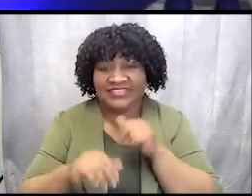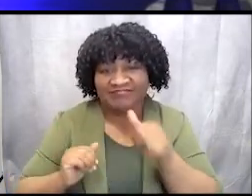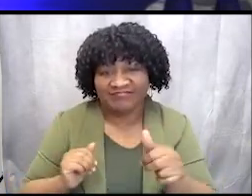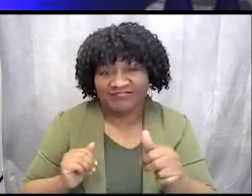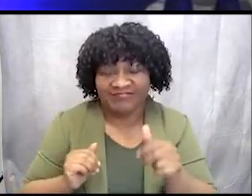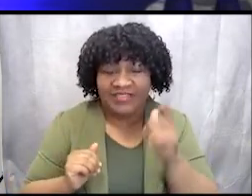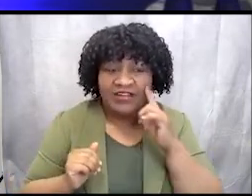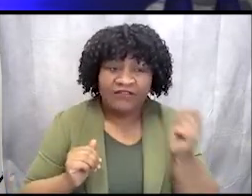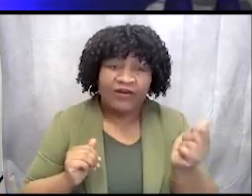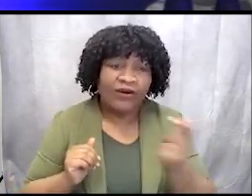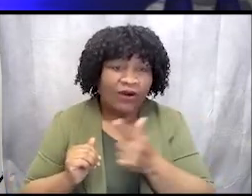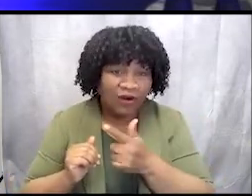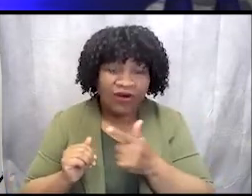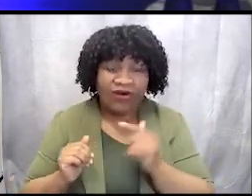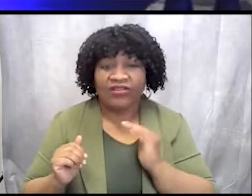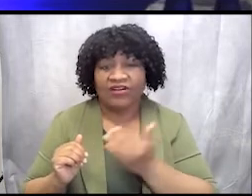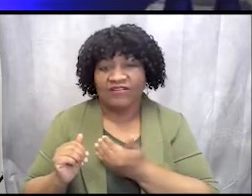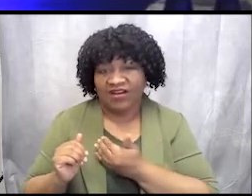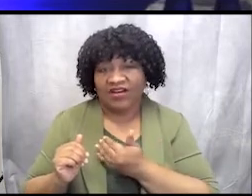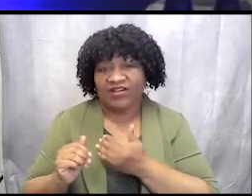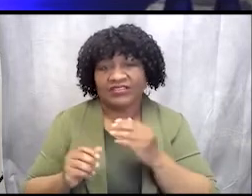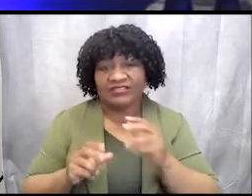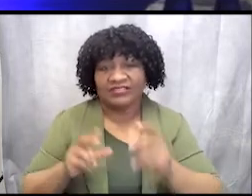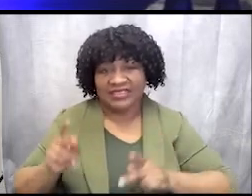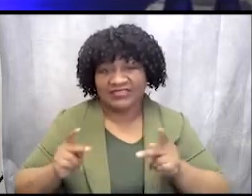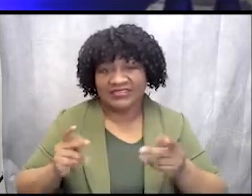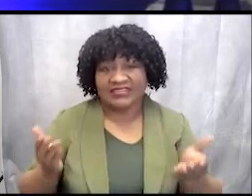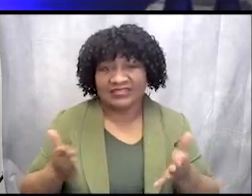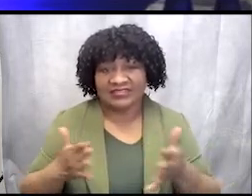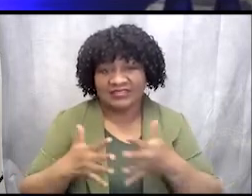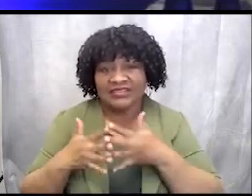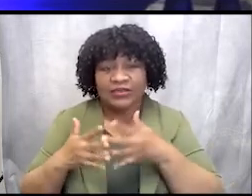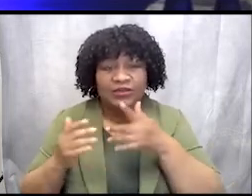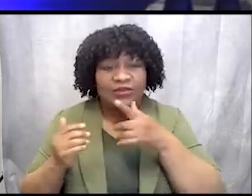for all of our citizens who need